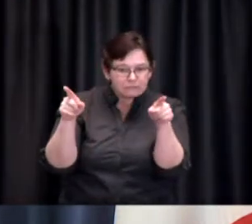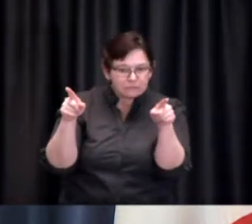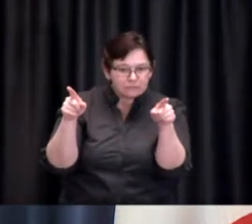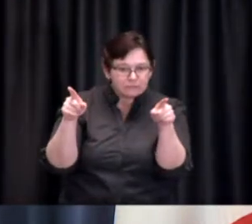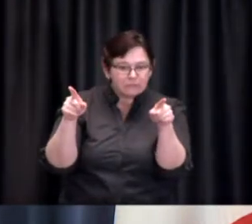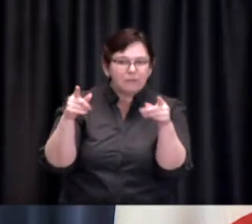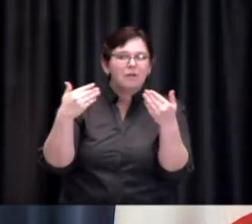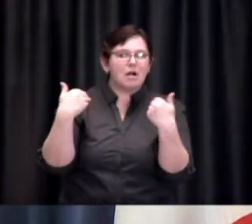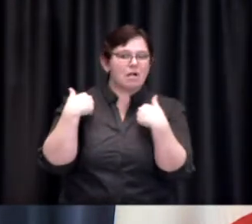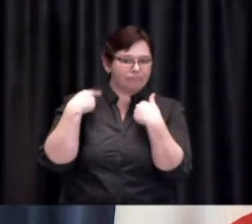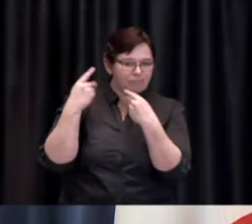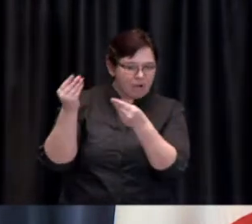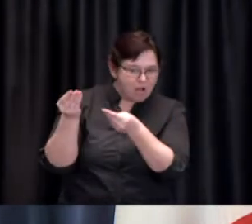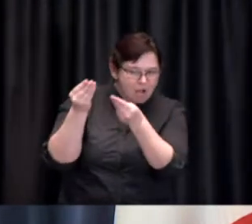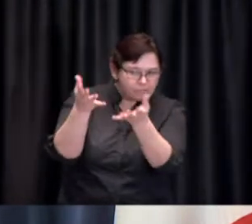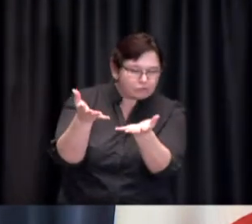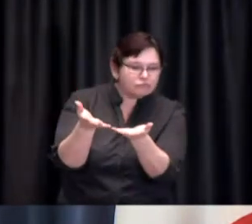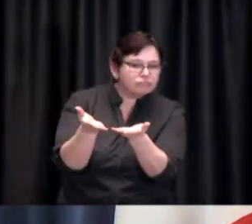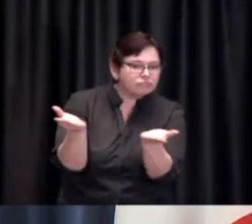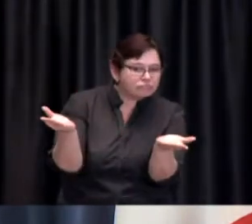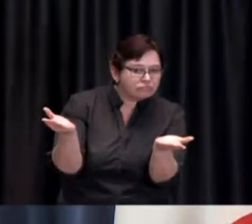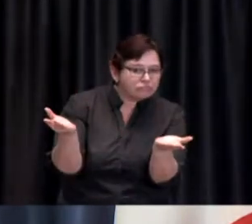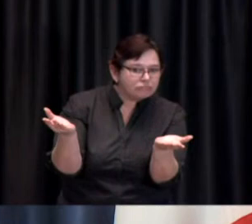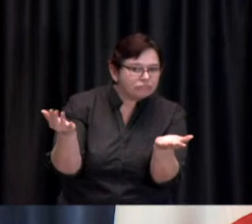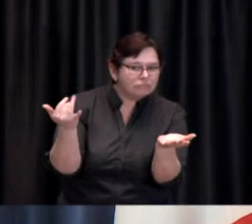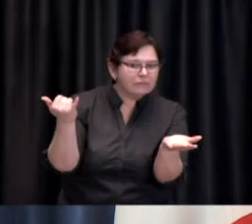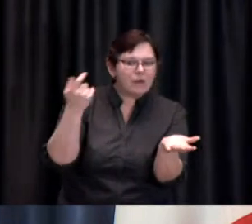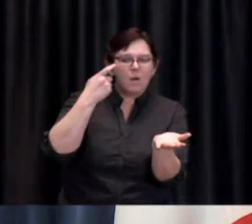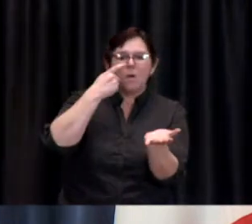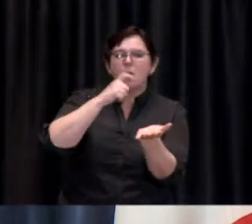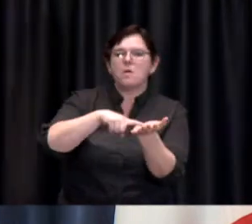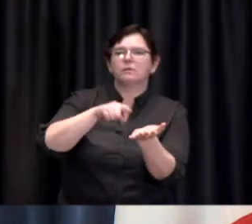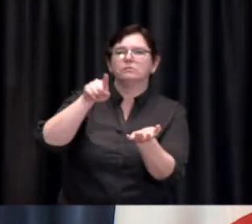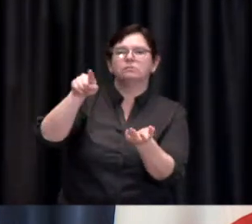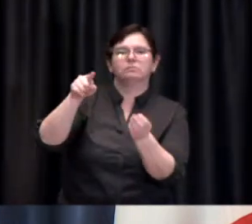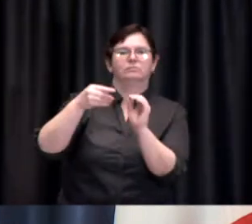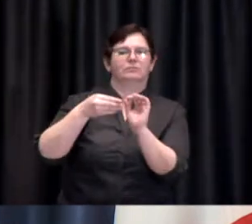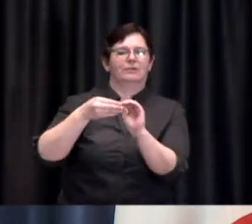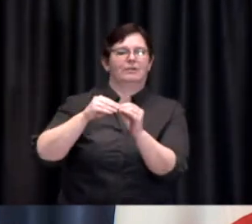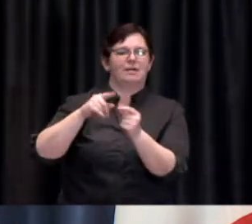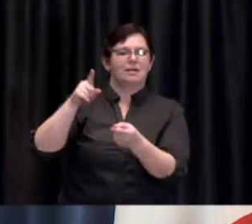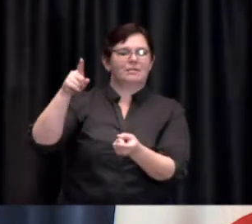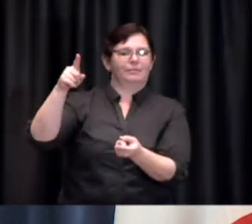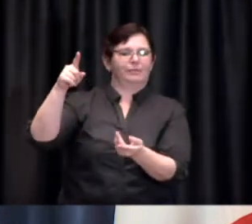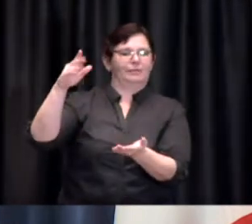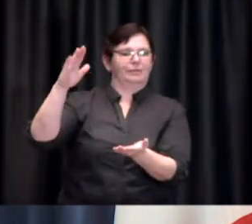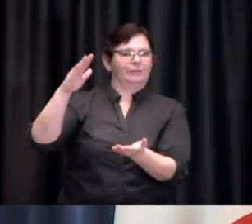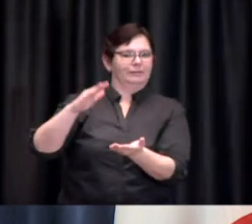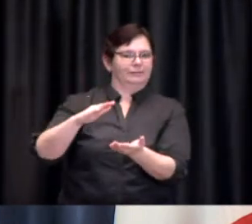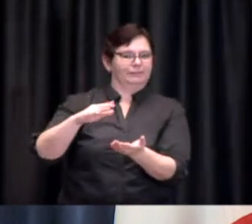those settings we are seeing a decline one in active outbreaks and two in deaths in those